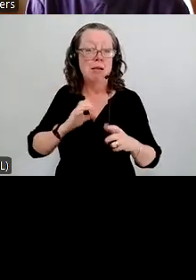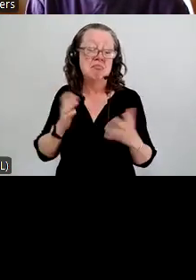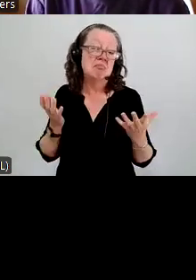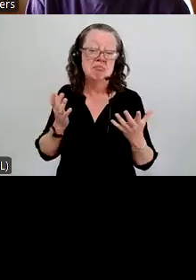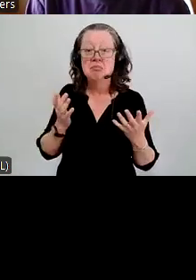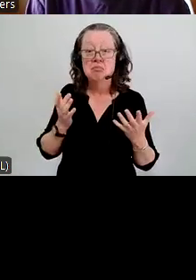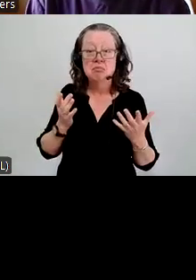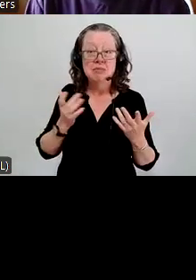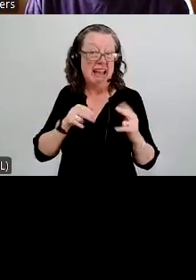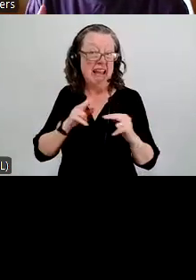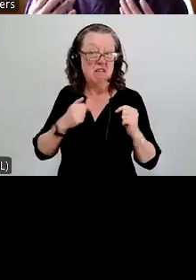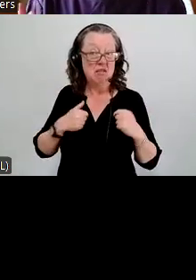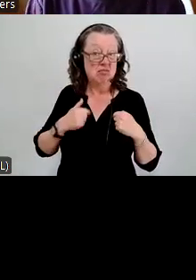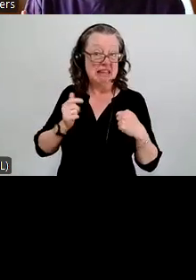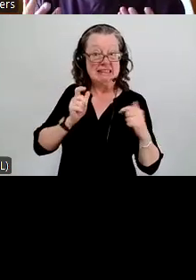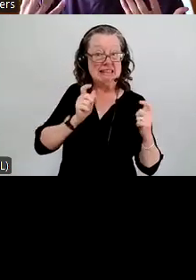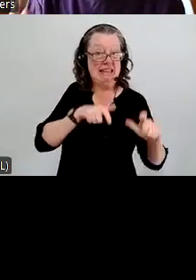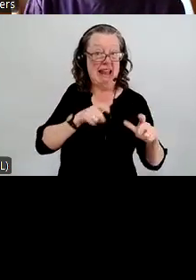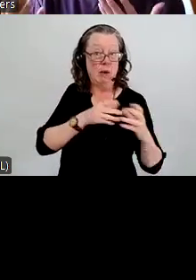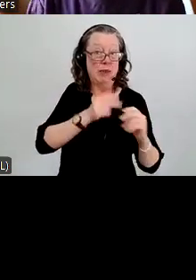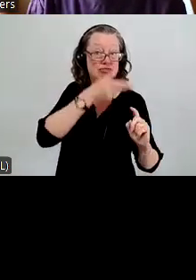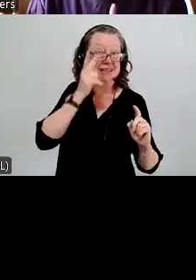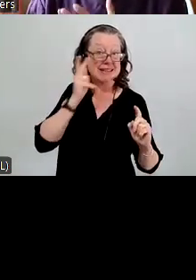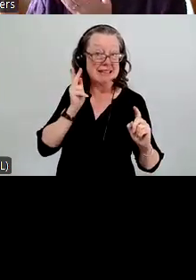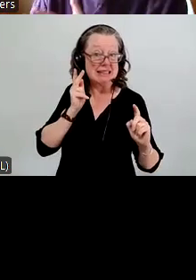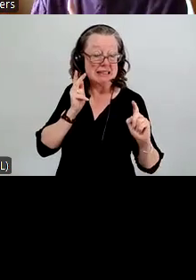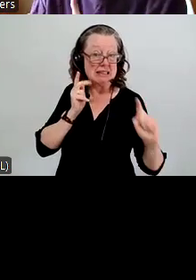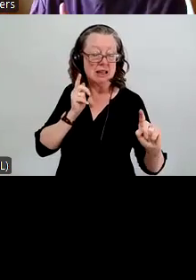the question is, why would you see similar ads to the princess?